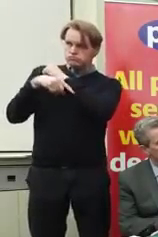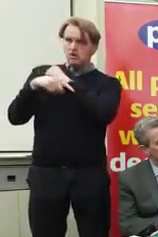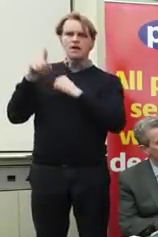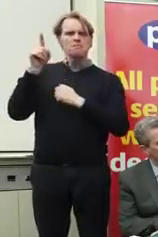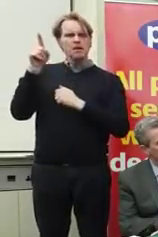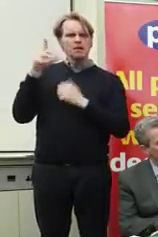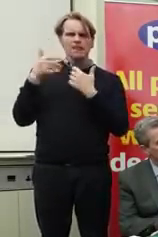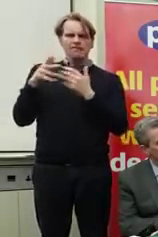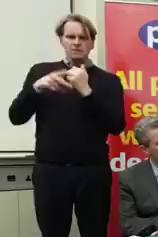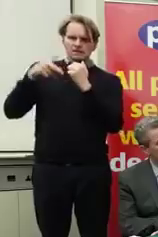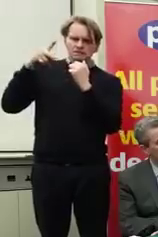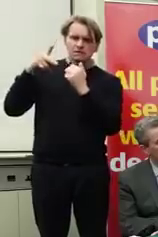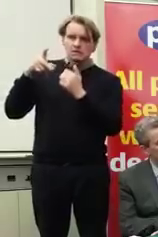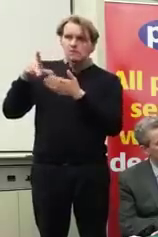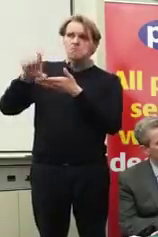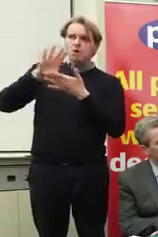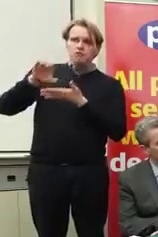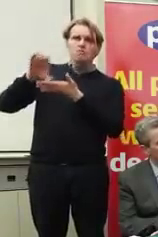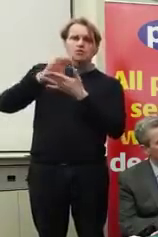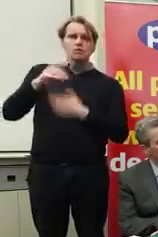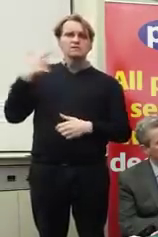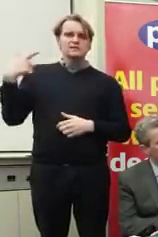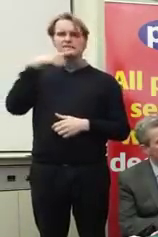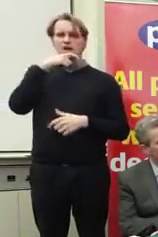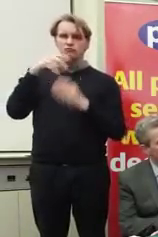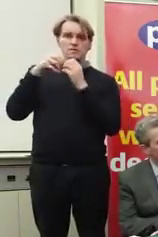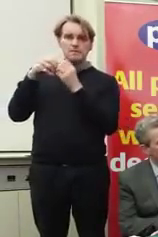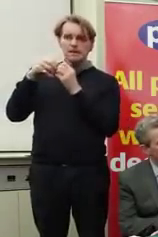of additional debt. And on the deficit, well they did promise us that